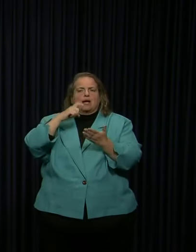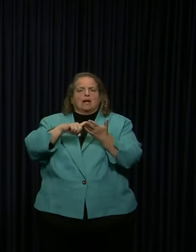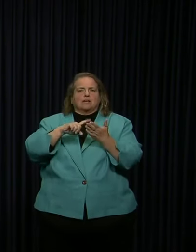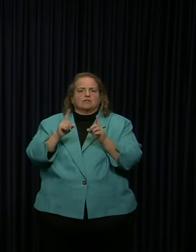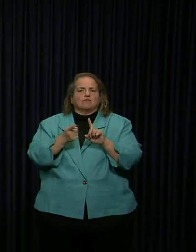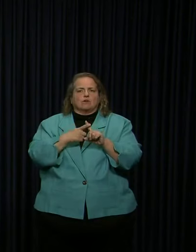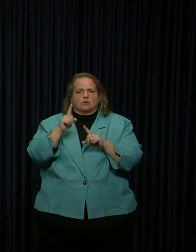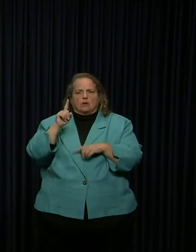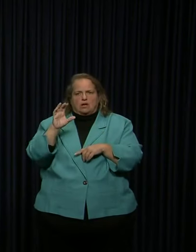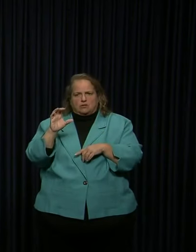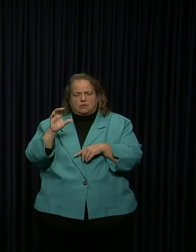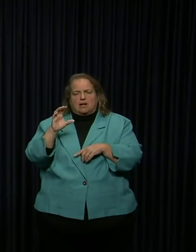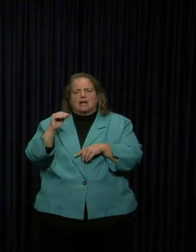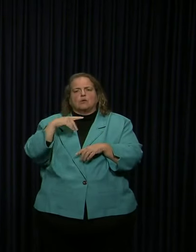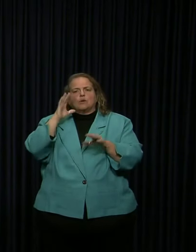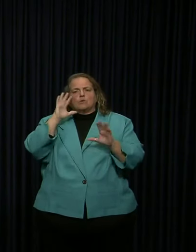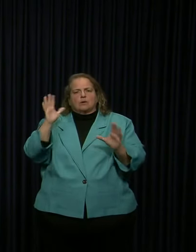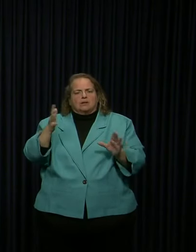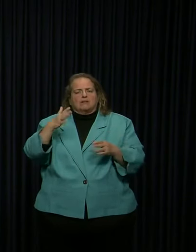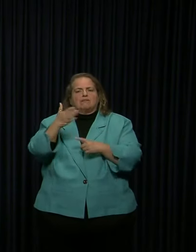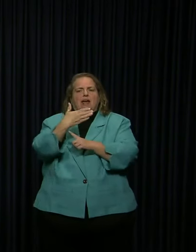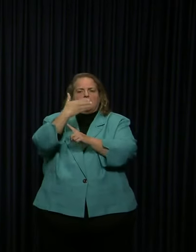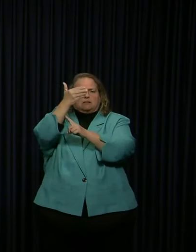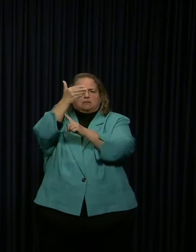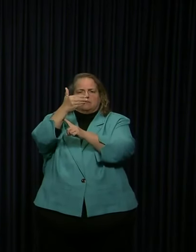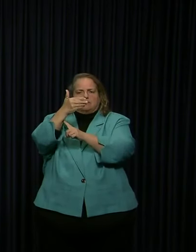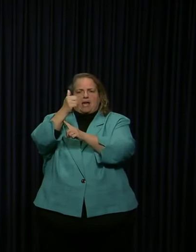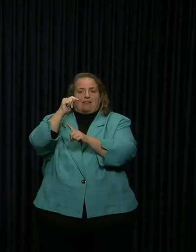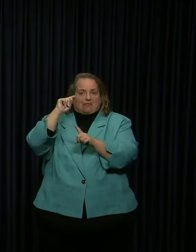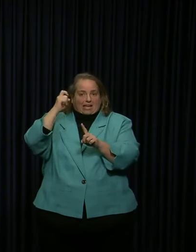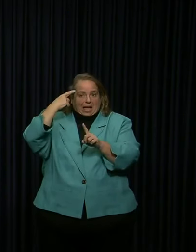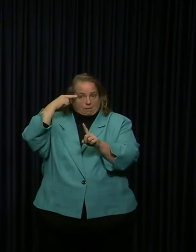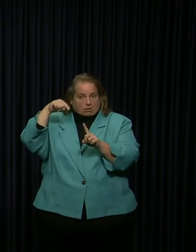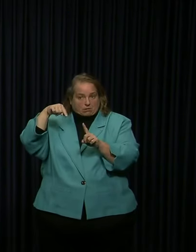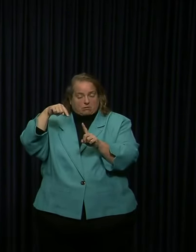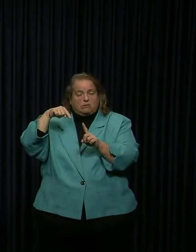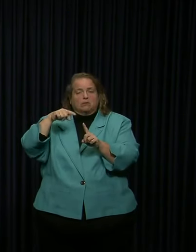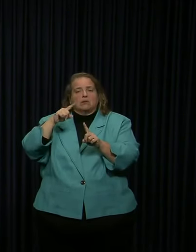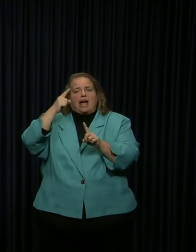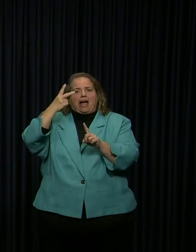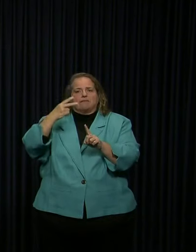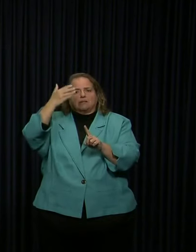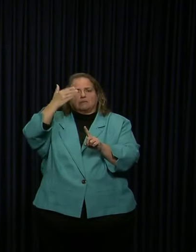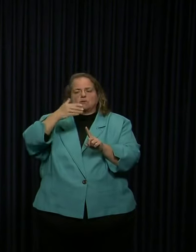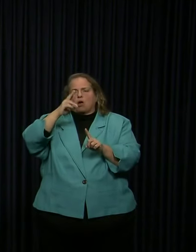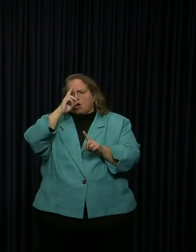INCLUDES A 70-YEAR-OLD FEMALE FROM JEFFERSON, AN 81 NEARLY